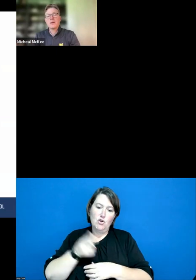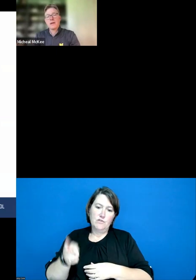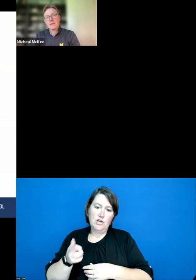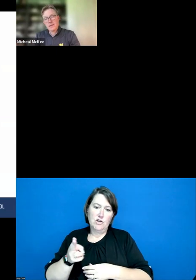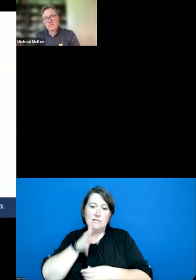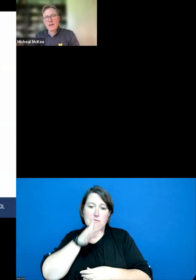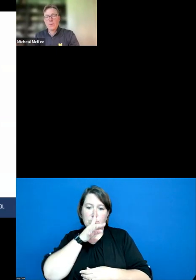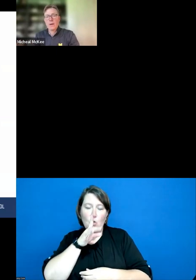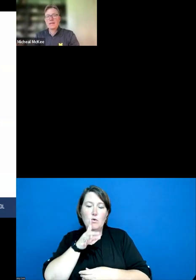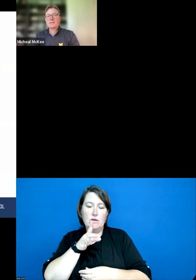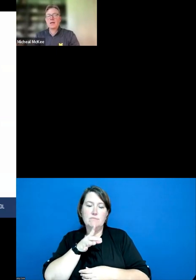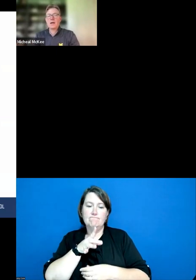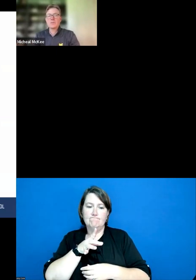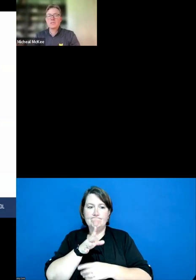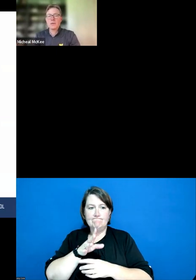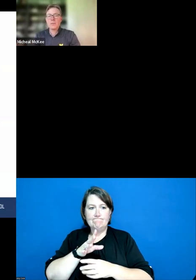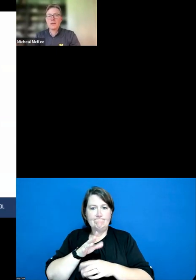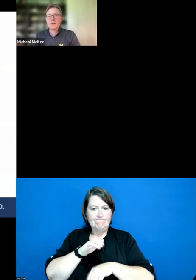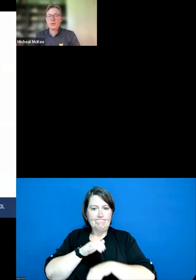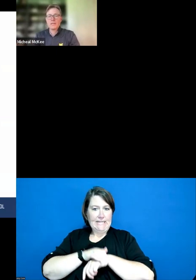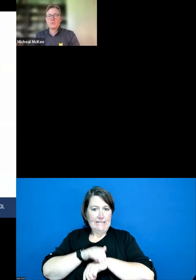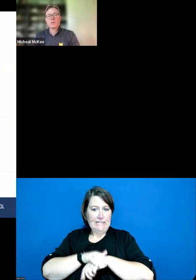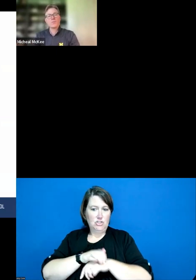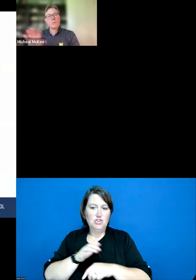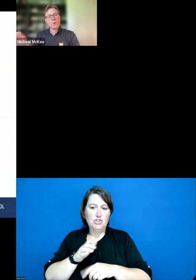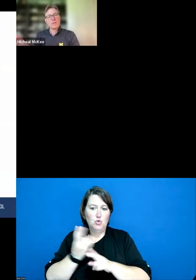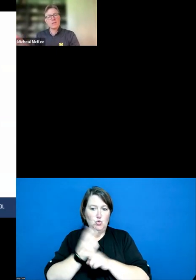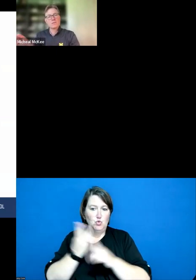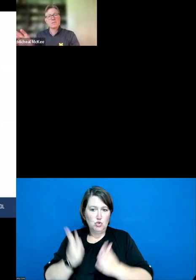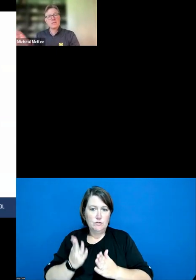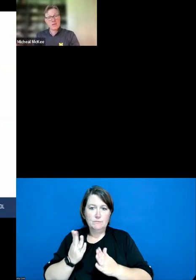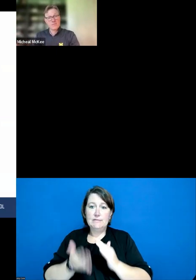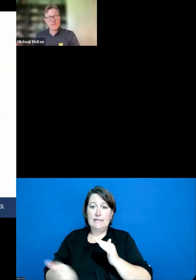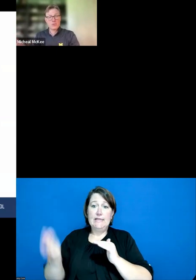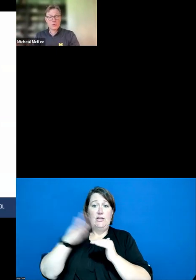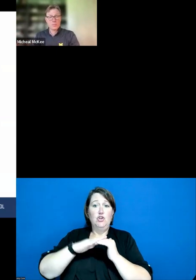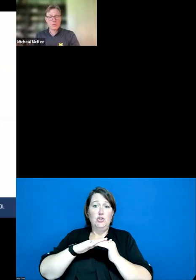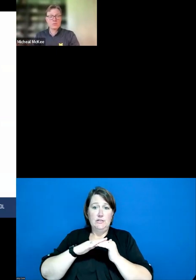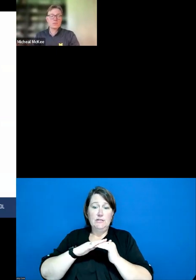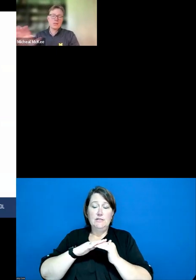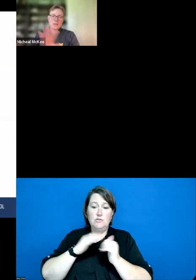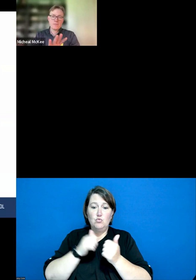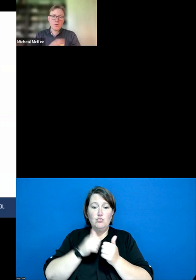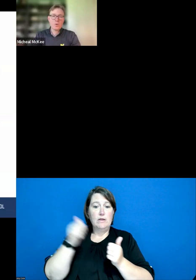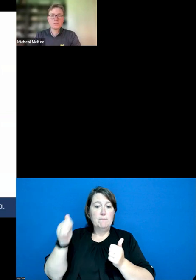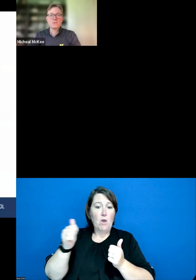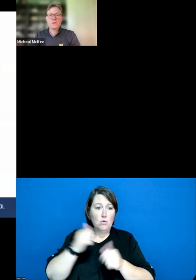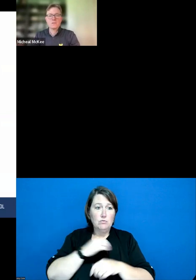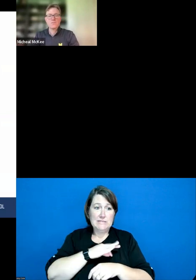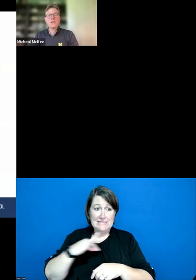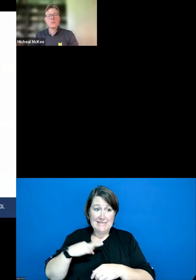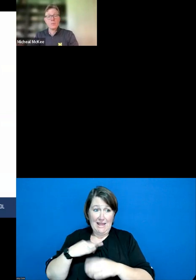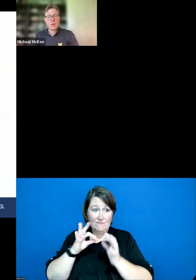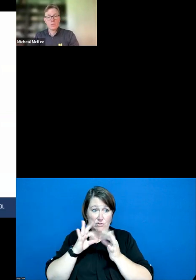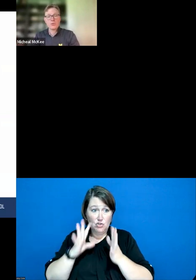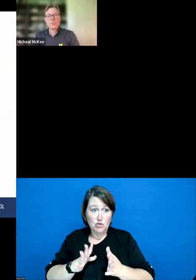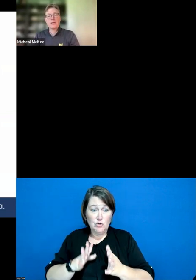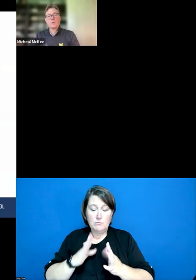And then, likewise, some increase with remote SAF interpreters. And then, of course, there's also Video remote interpreter,